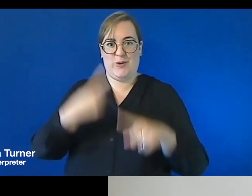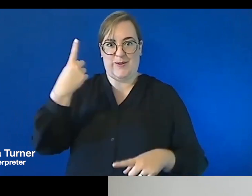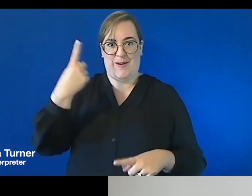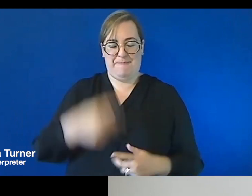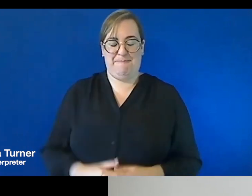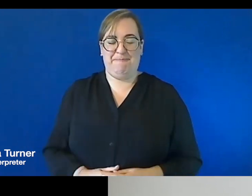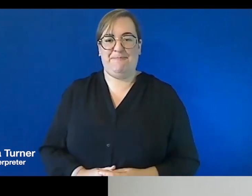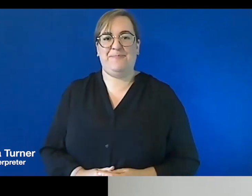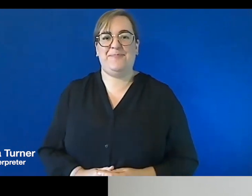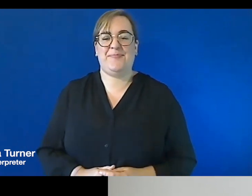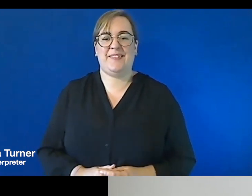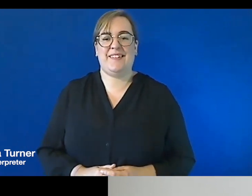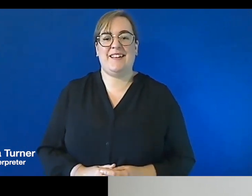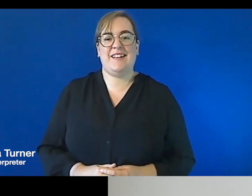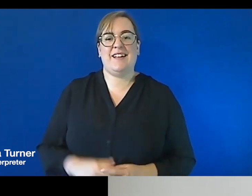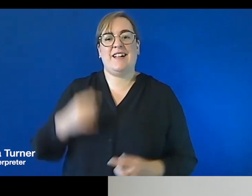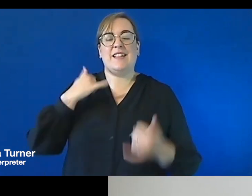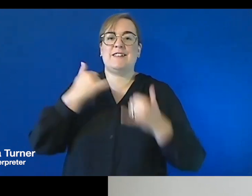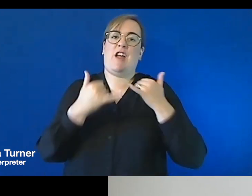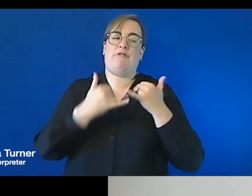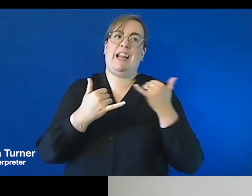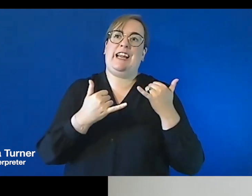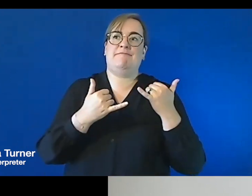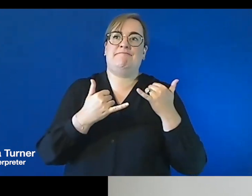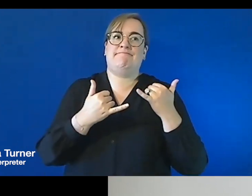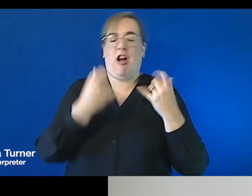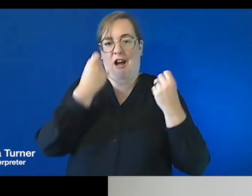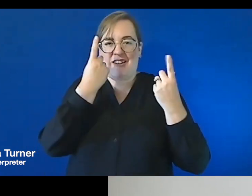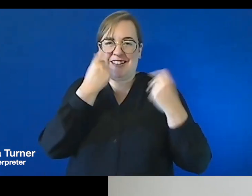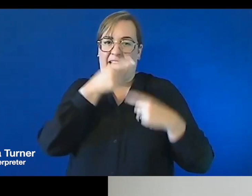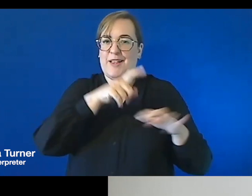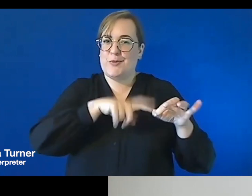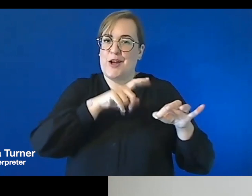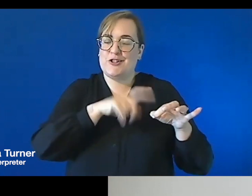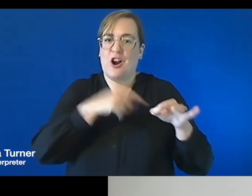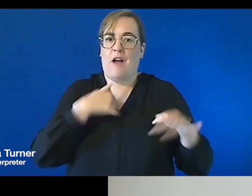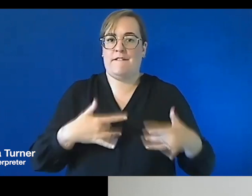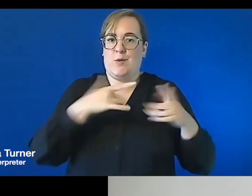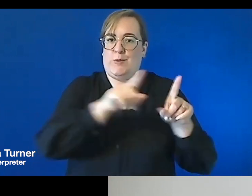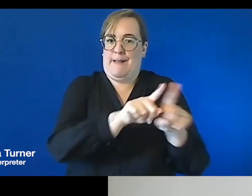This is something that's pretty close to me, you know you talked a bit about AI and